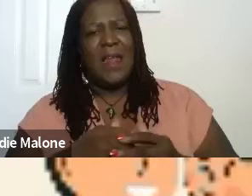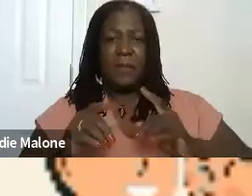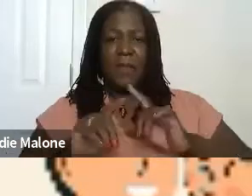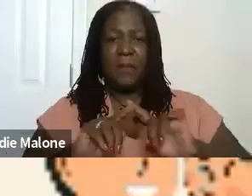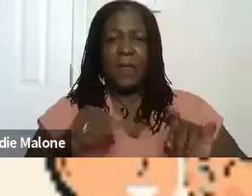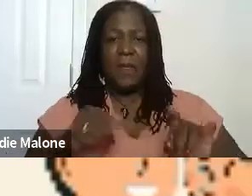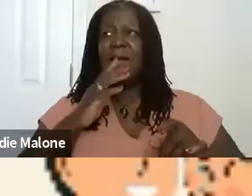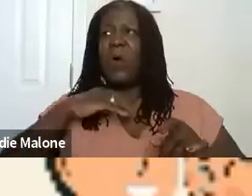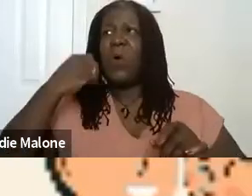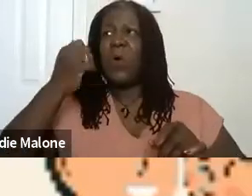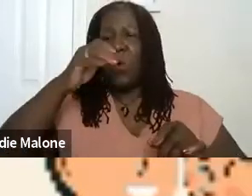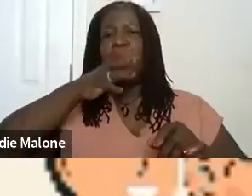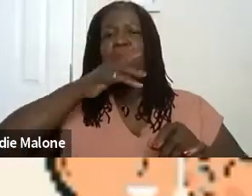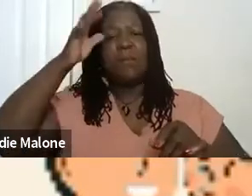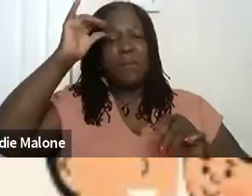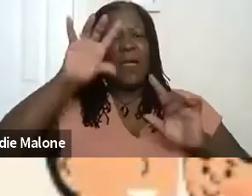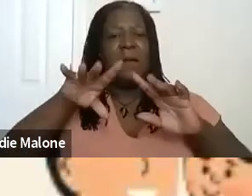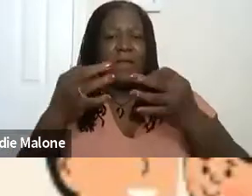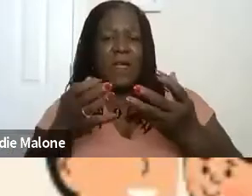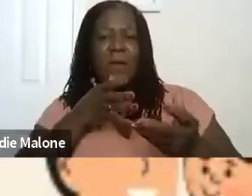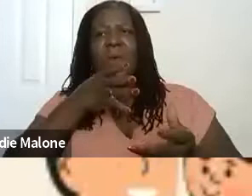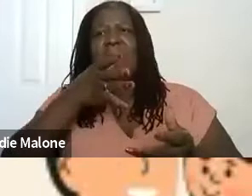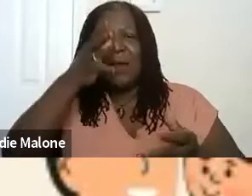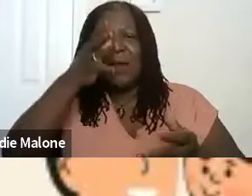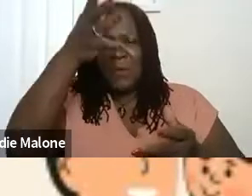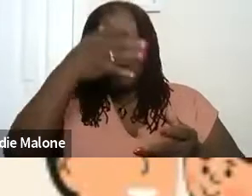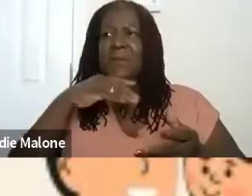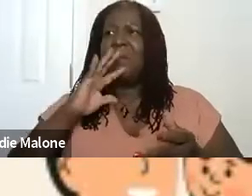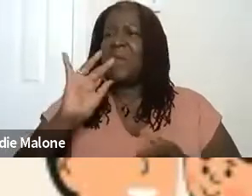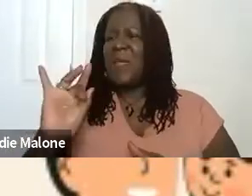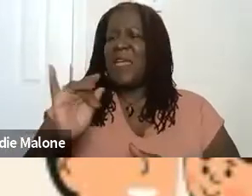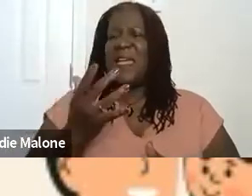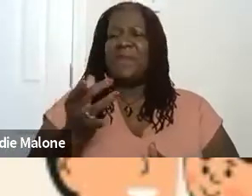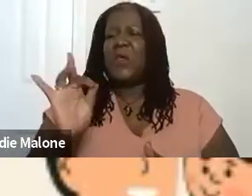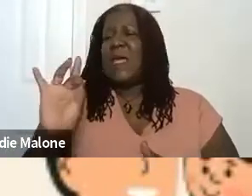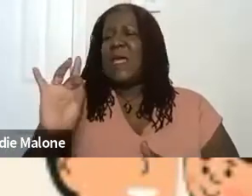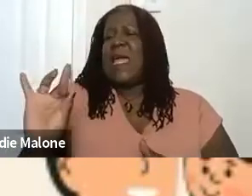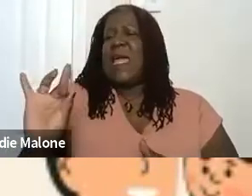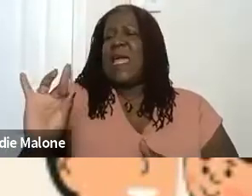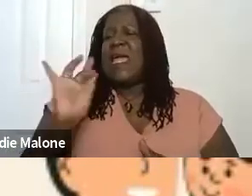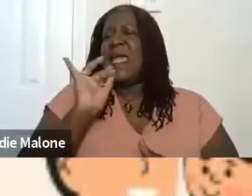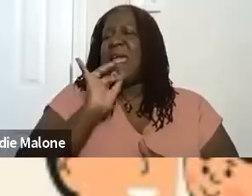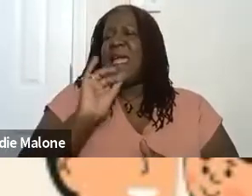both in their 80s and 90s. I found out that both my father and grandmother had cancer.